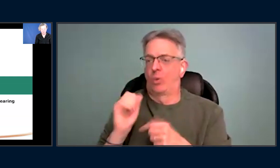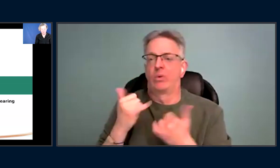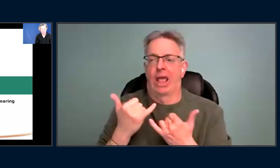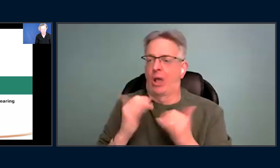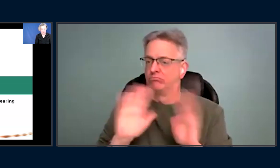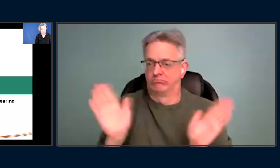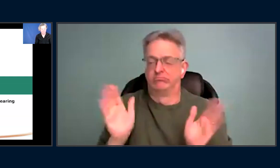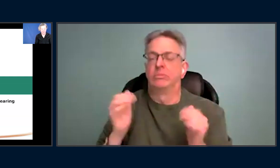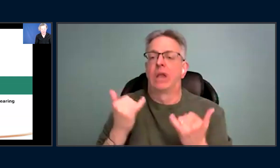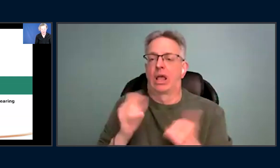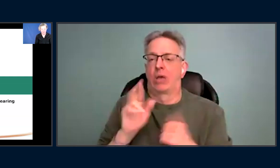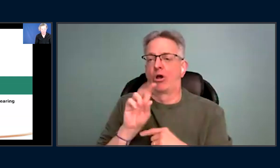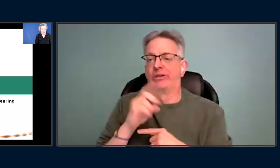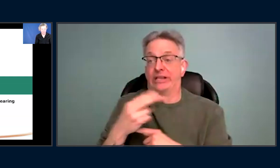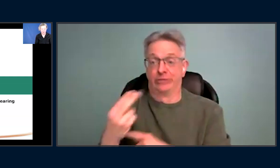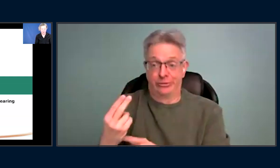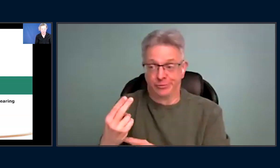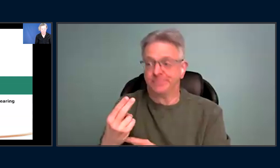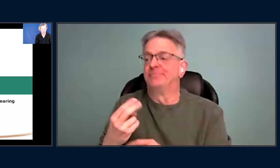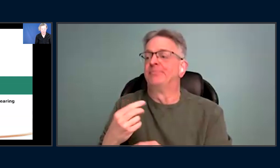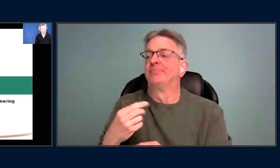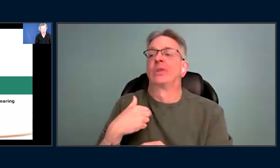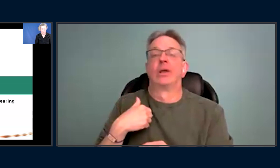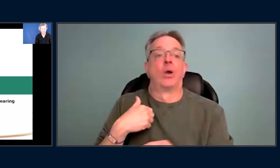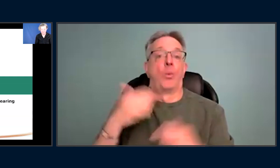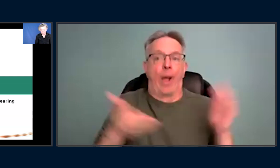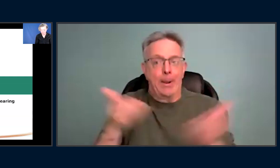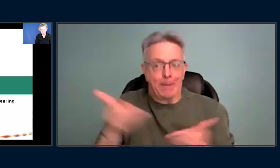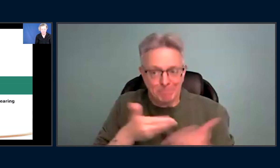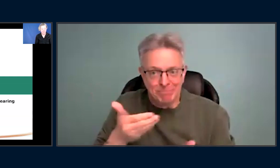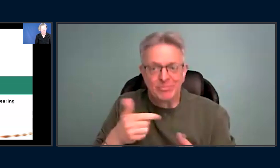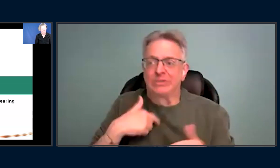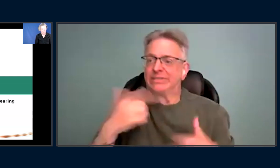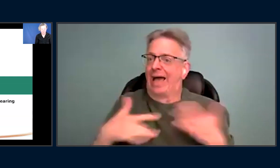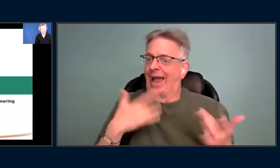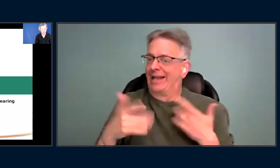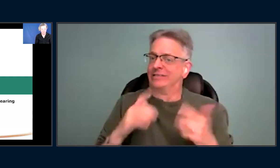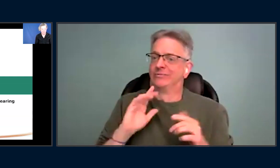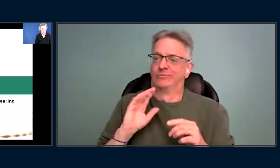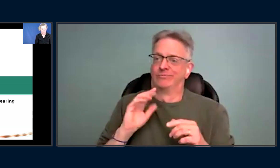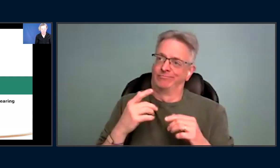we do have a new logo. Before it was LIO, which is no longer, and we are now RDHH. I wanted to welcome everyone today.